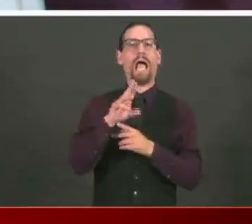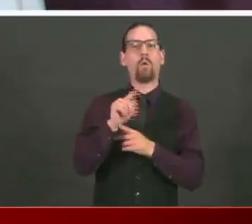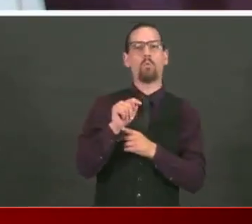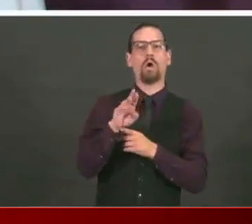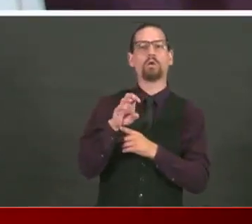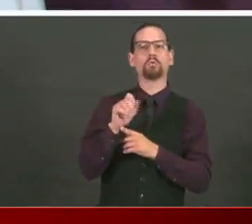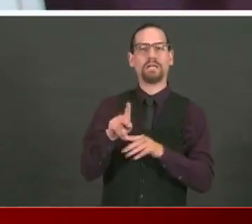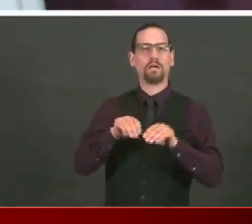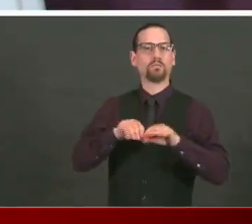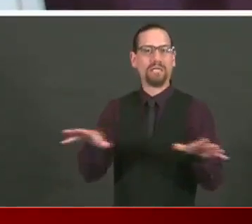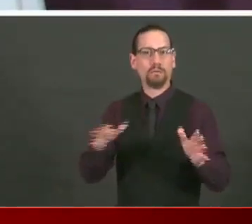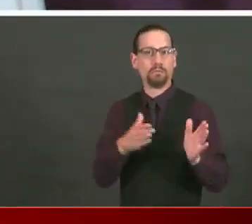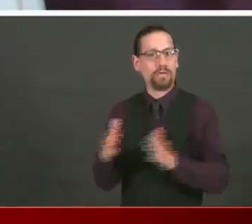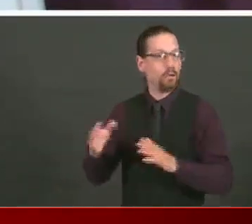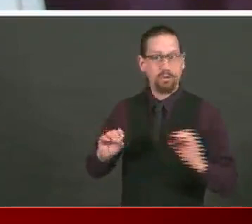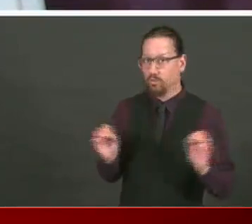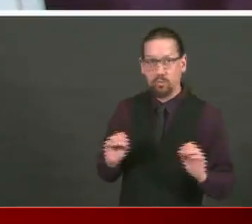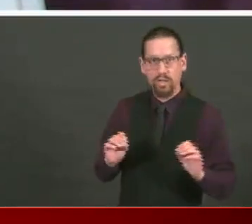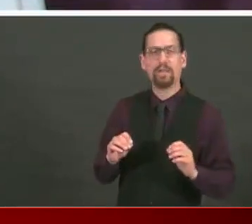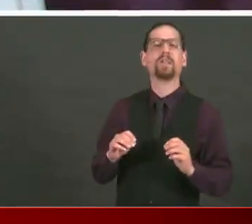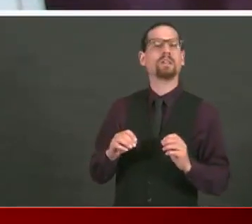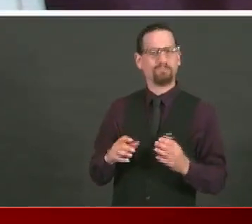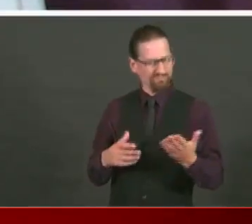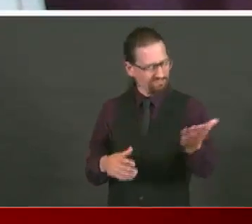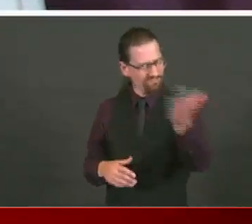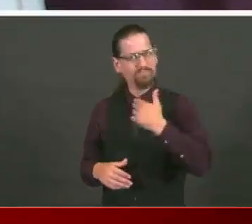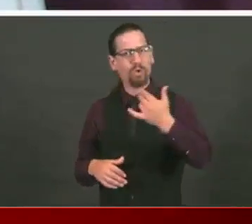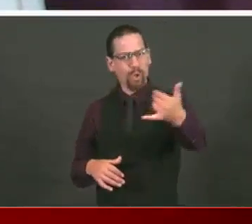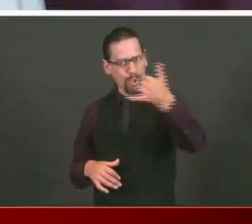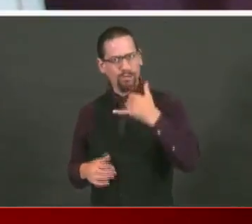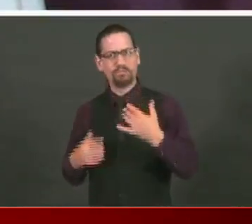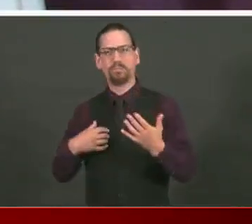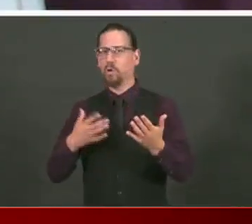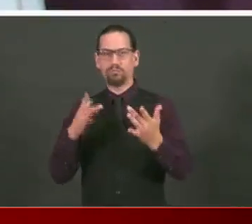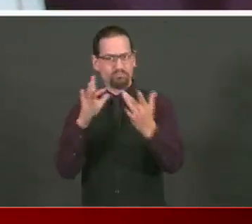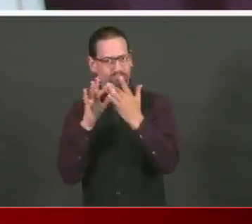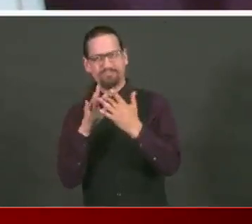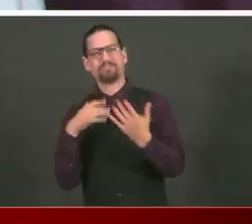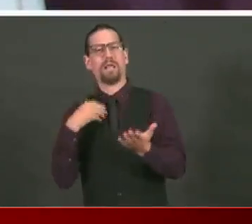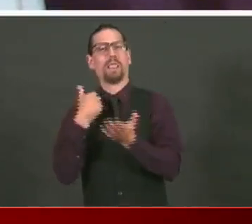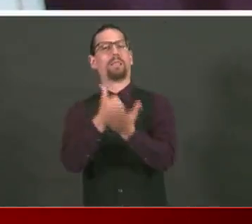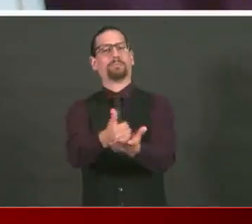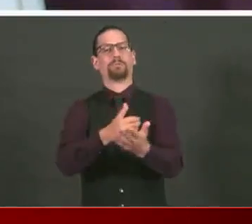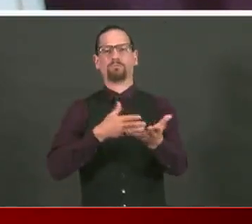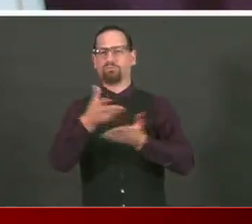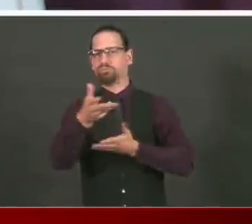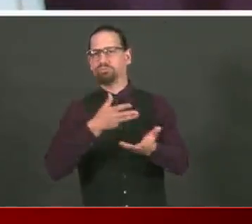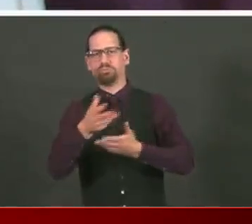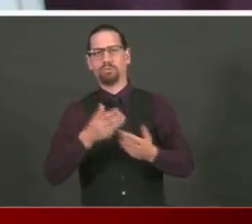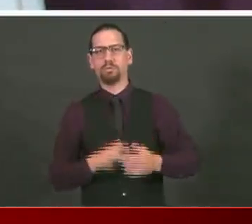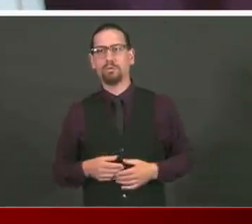IS A PROBLEM. IF YOU ARE ANY BUSINESS AND DO NOT HAVE AN OUTBREAK PLAN, YOU NEED TO HAVE ONE. WE NEED TO HEAR FROM YOU